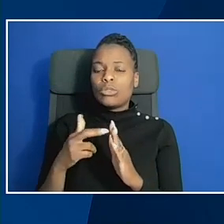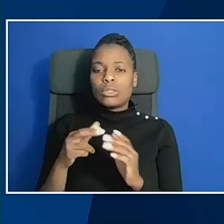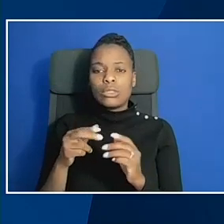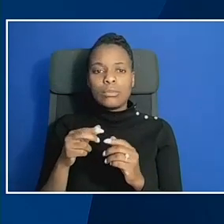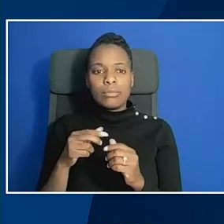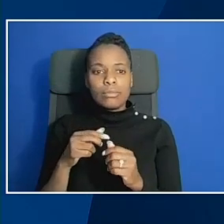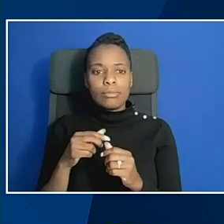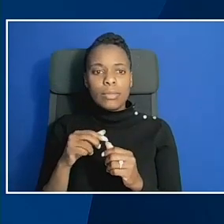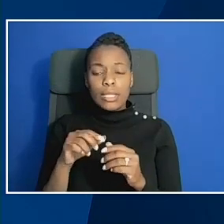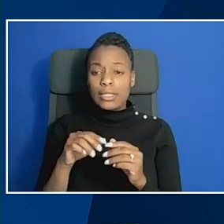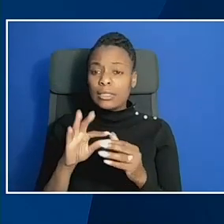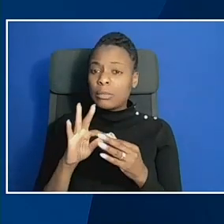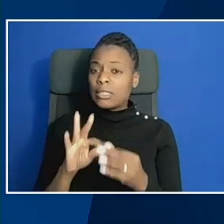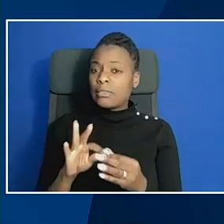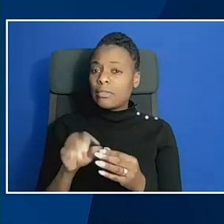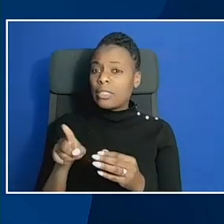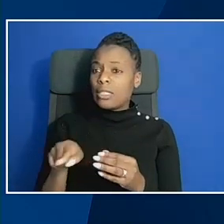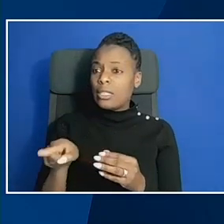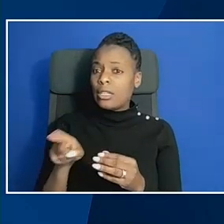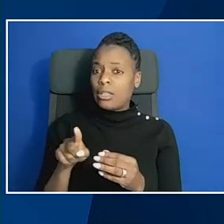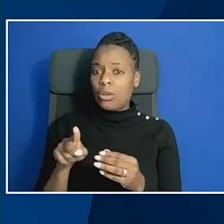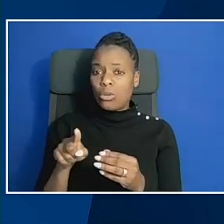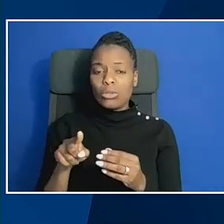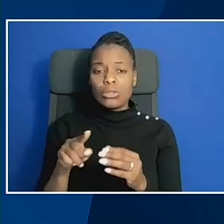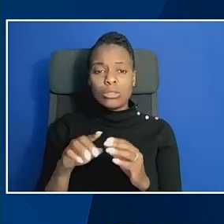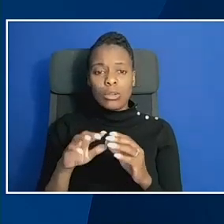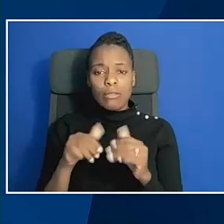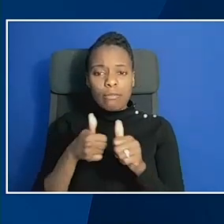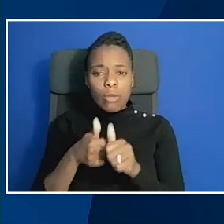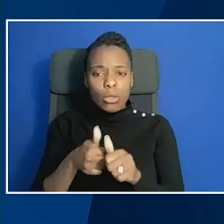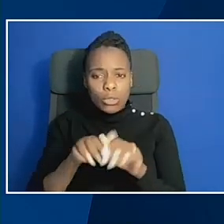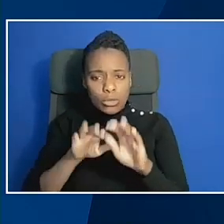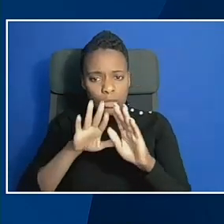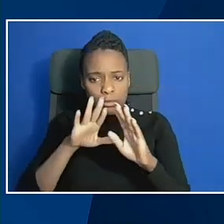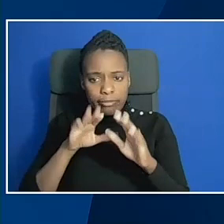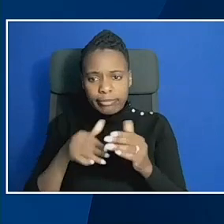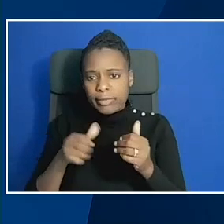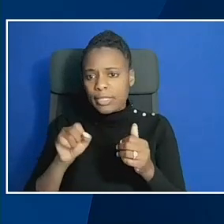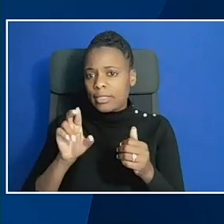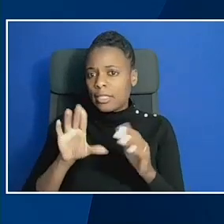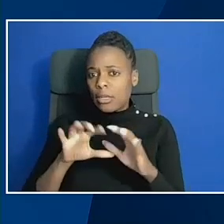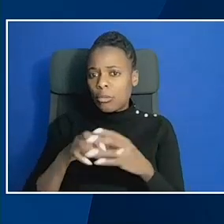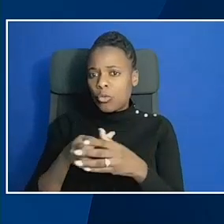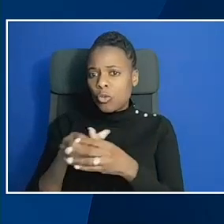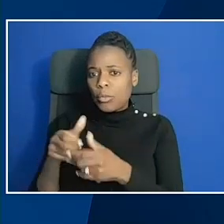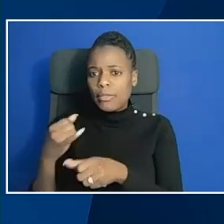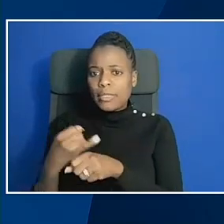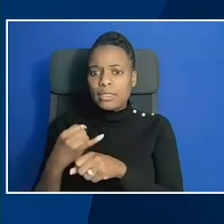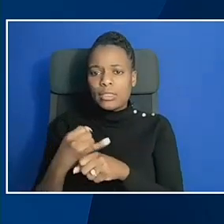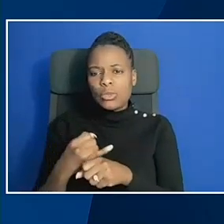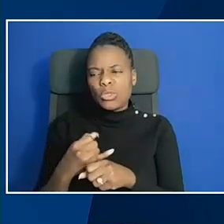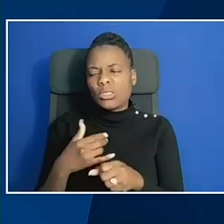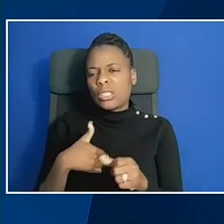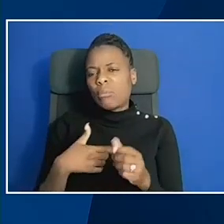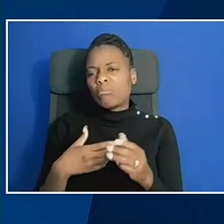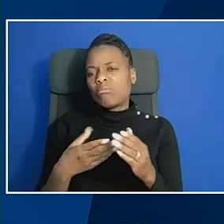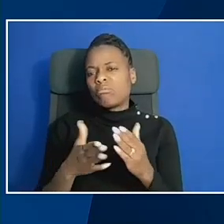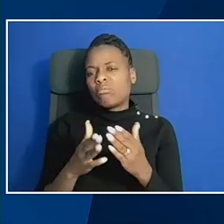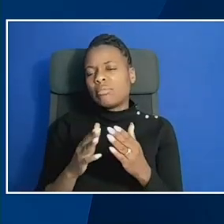institutions or a subgroup of such institutions. I'm paraphrasing. That's not exactly the language. That language never went into effect.